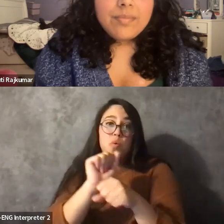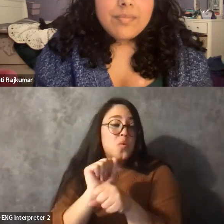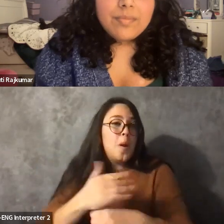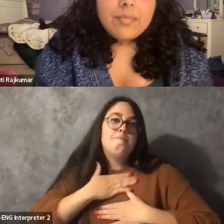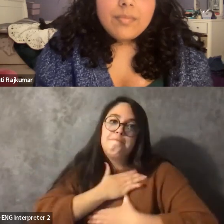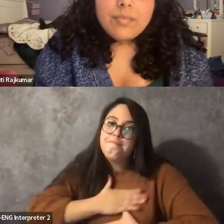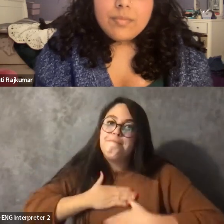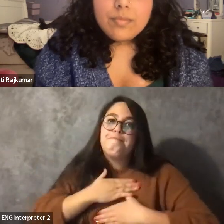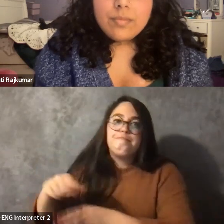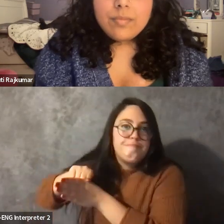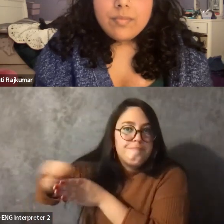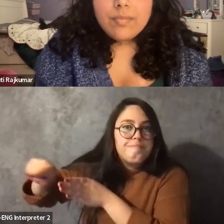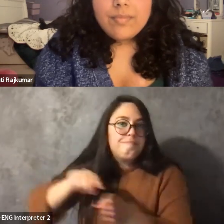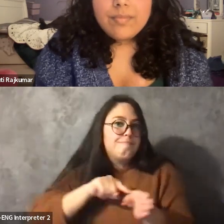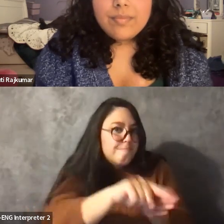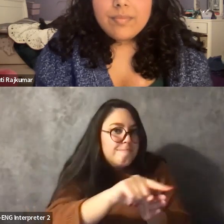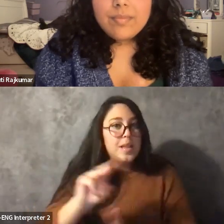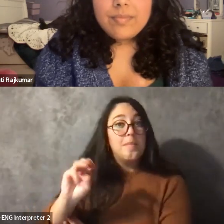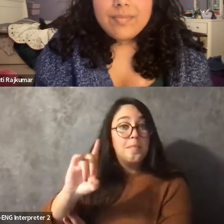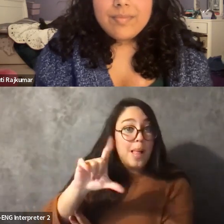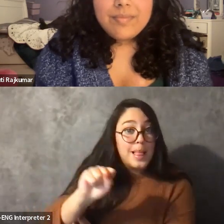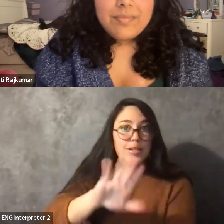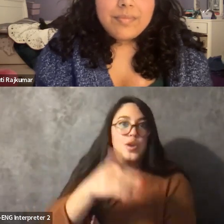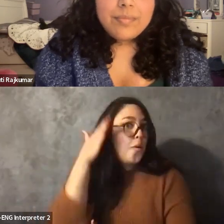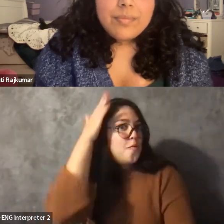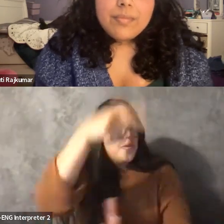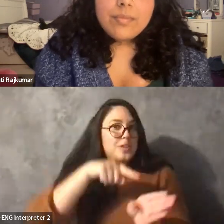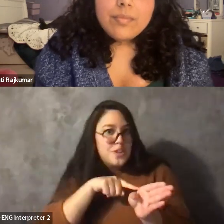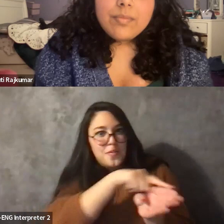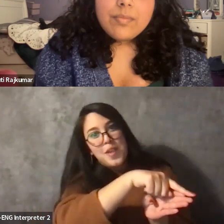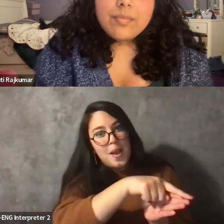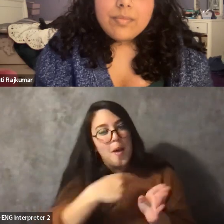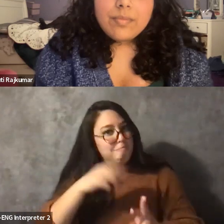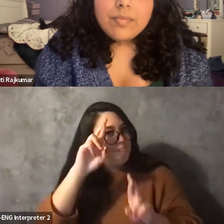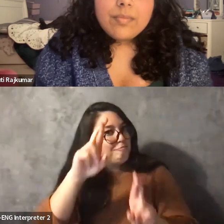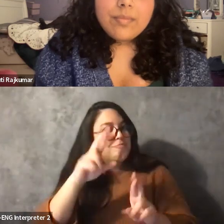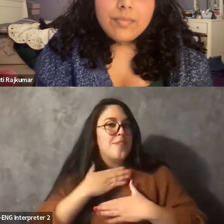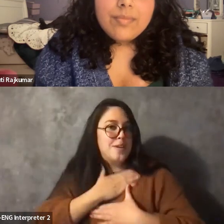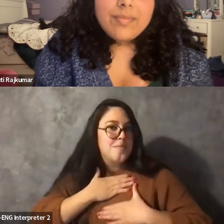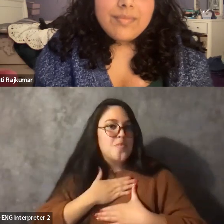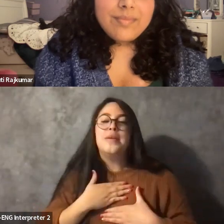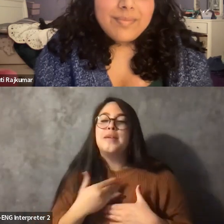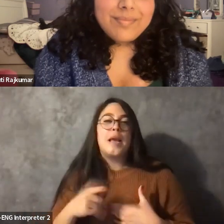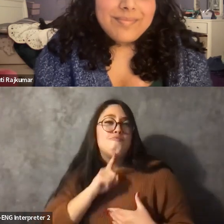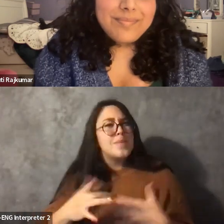Melissa, in your future respective field and just can't wait to see you, what you both create in the future.